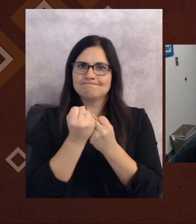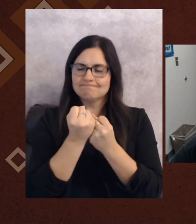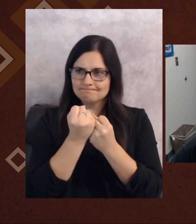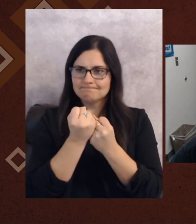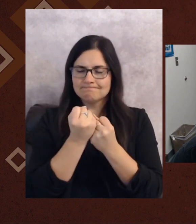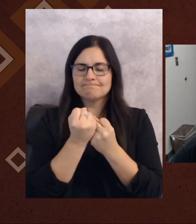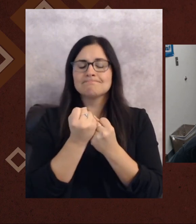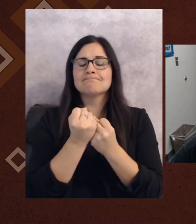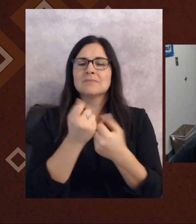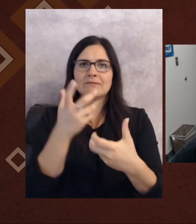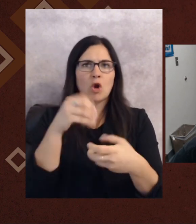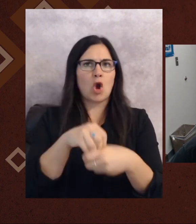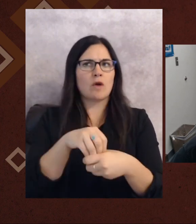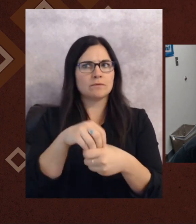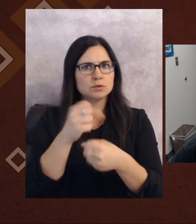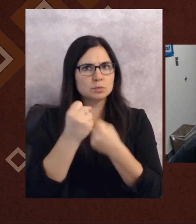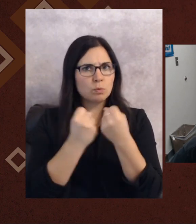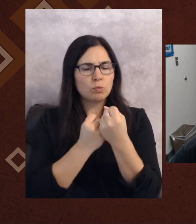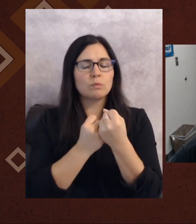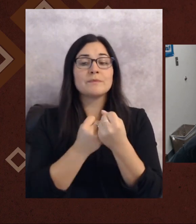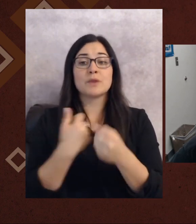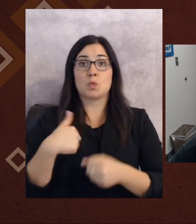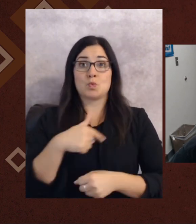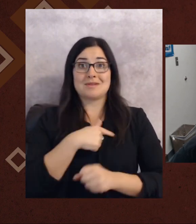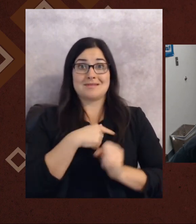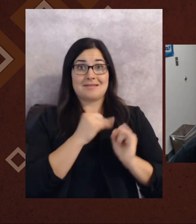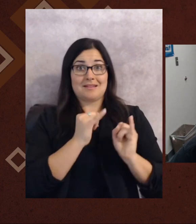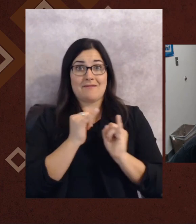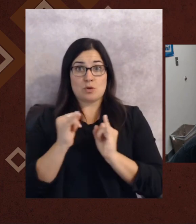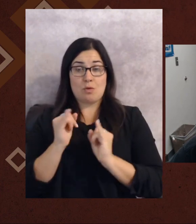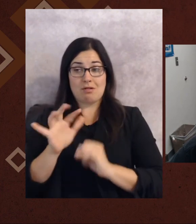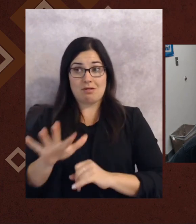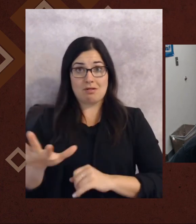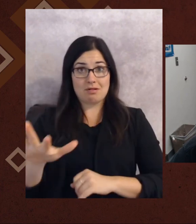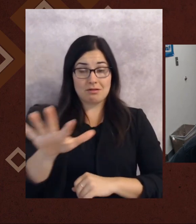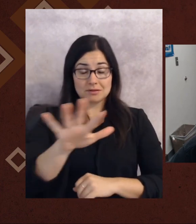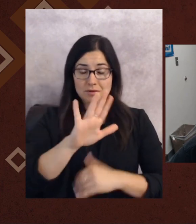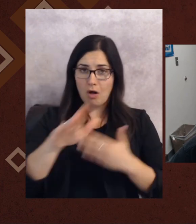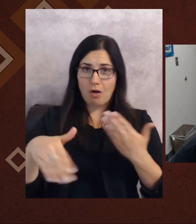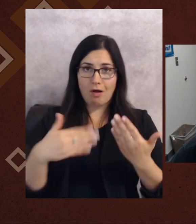I think we as individuals, all of us want to produce